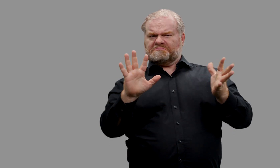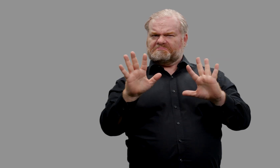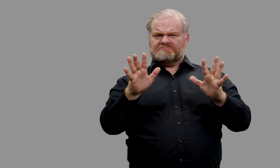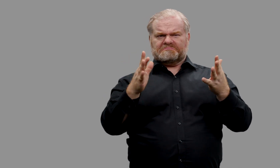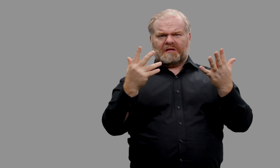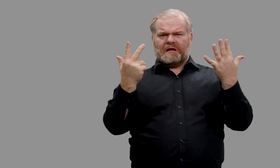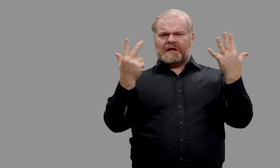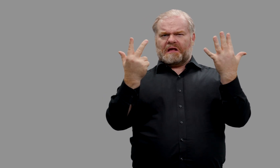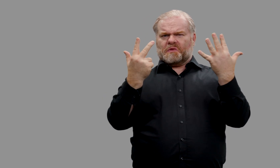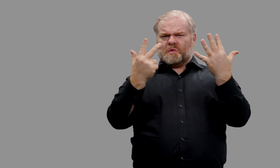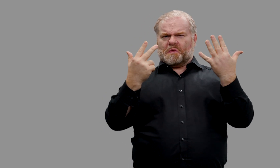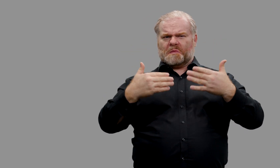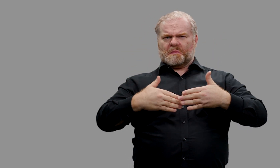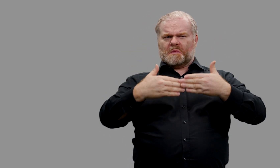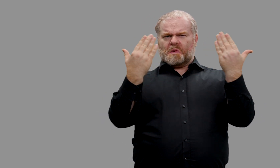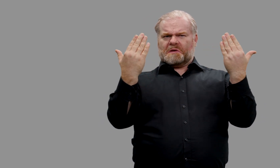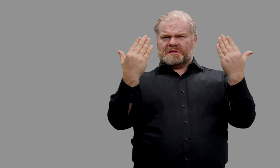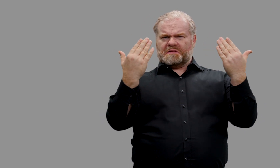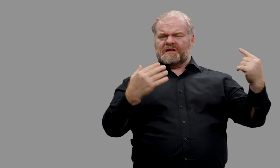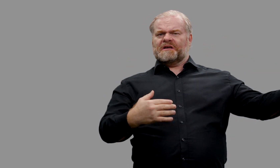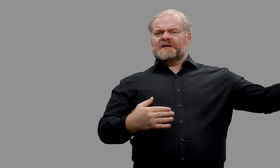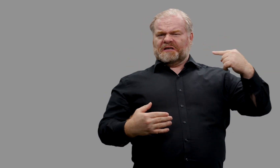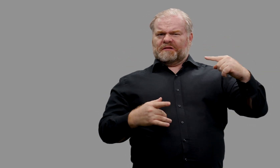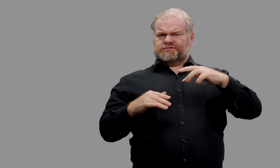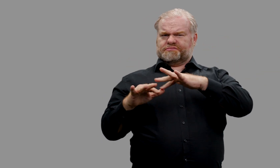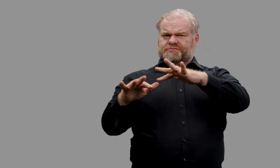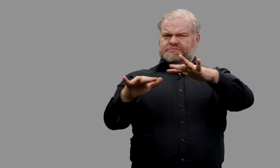They arrived at around eight o’clock in the morning